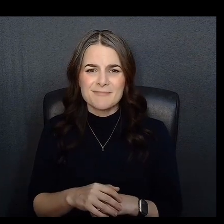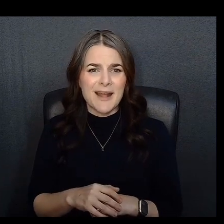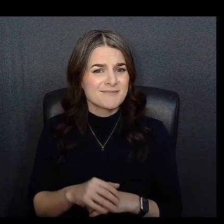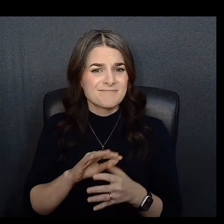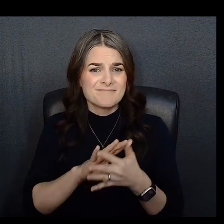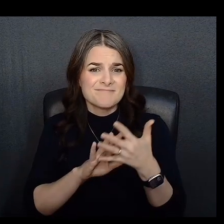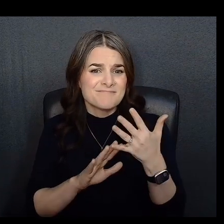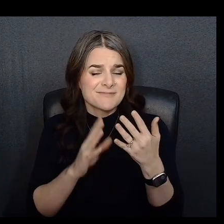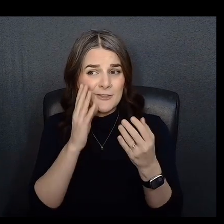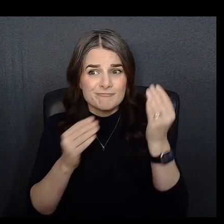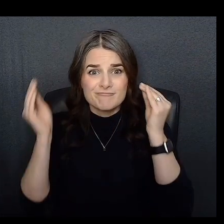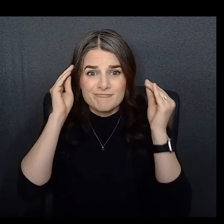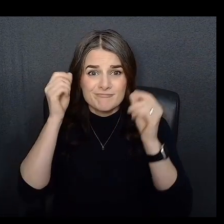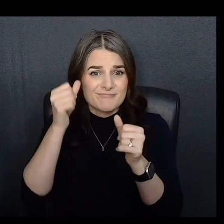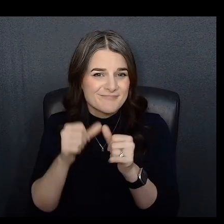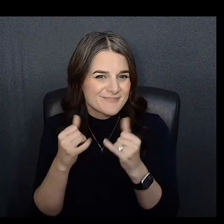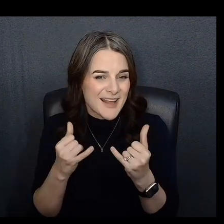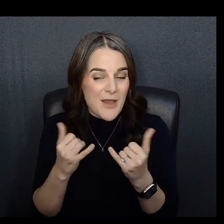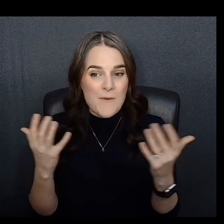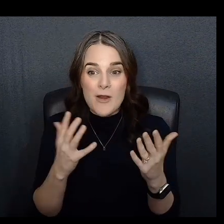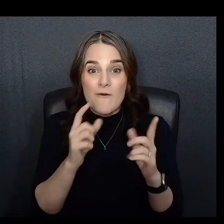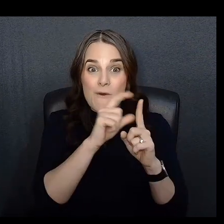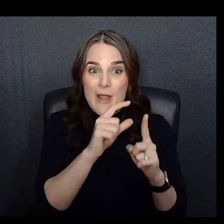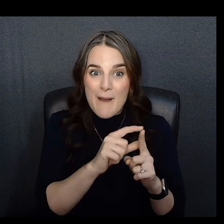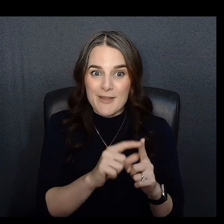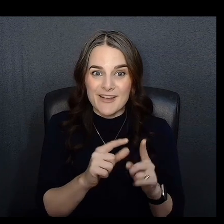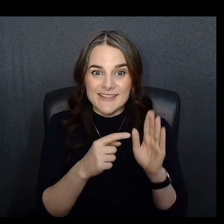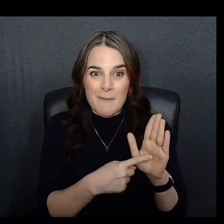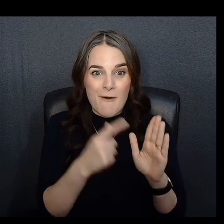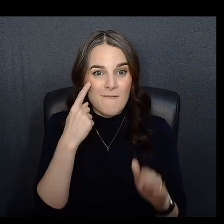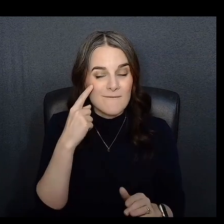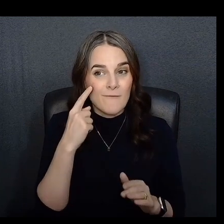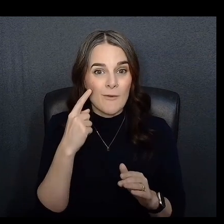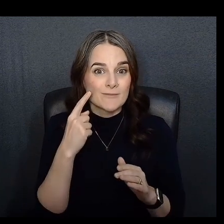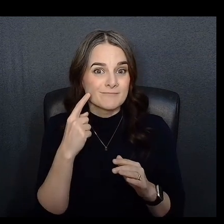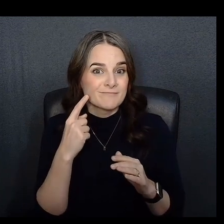So what are some vocabulary examples related to intimacy and sexual health